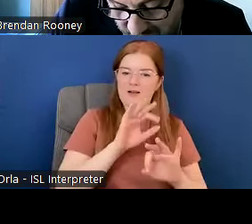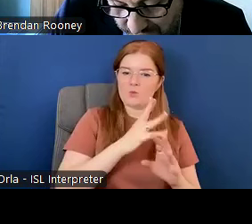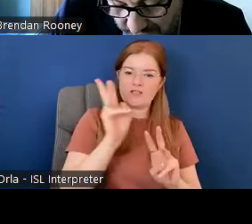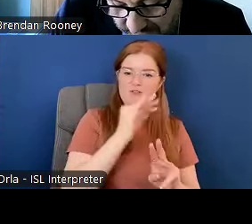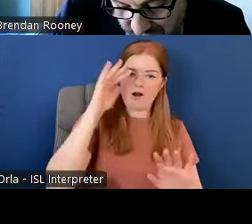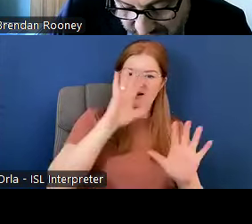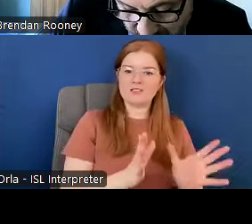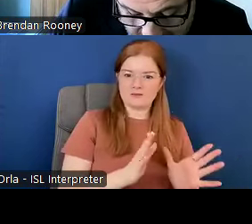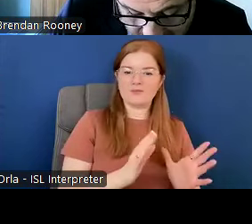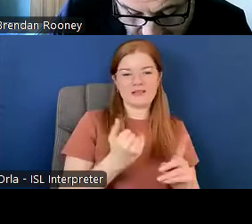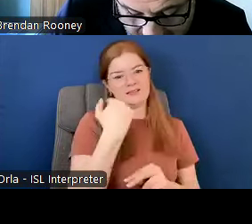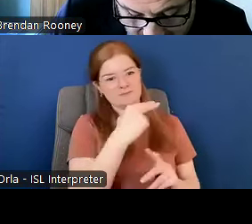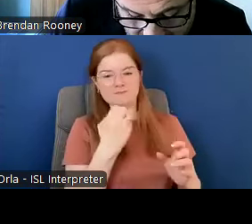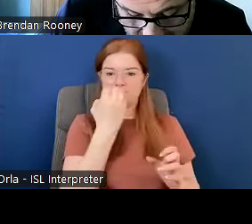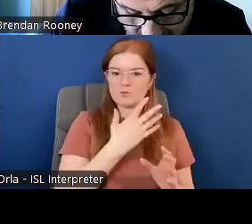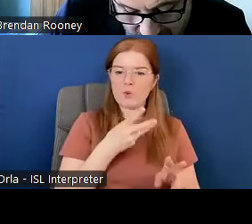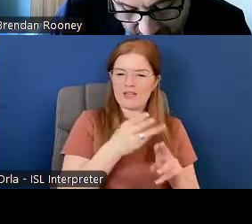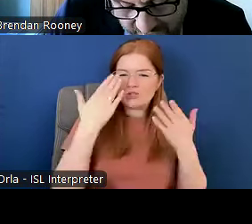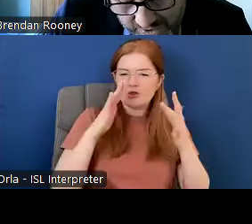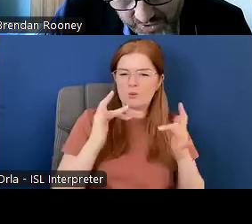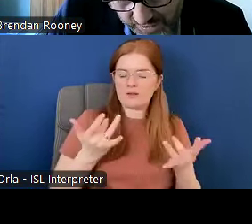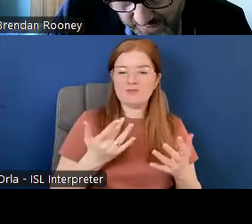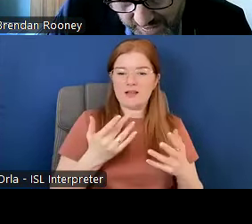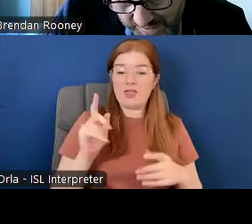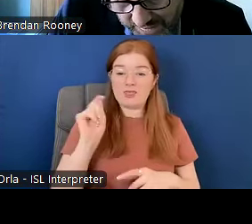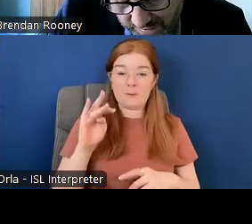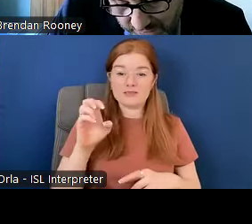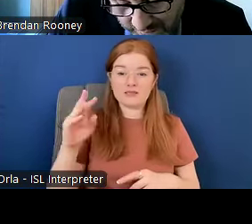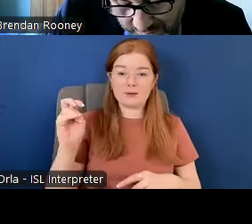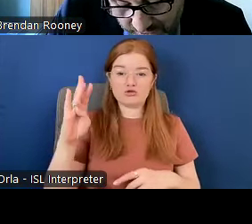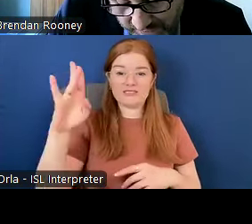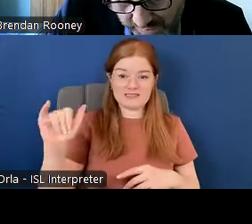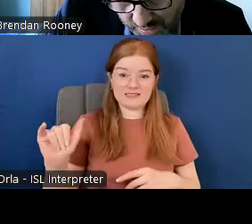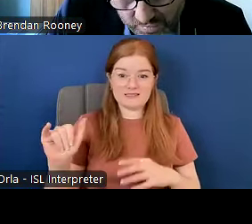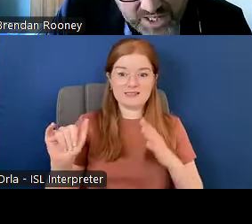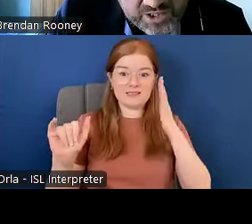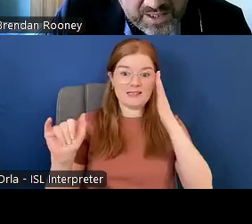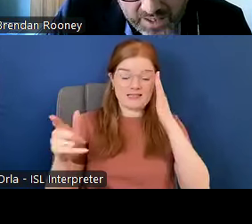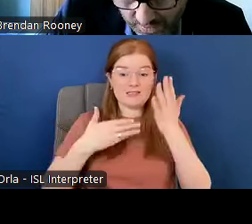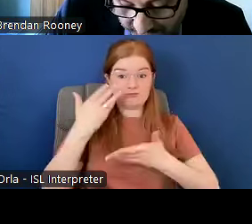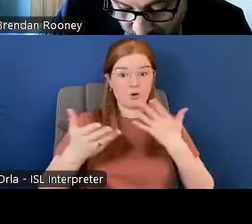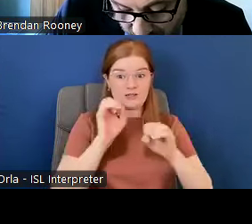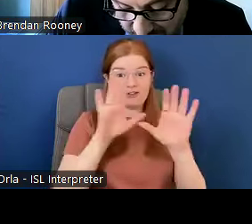novel and idiosyncratic way, suggests that Thomas McCreevy spoke rashly when he wrote